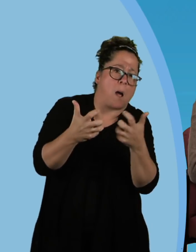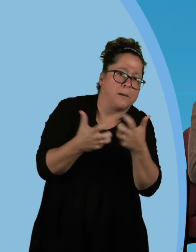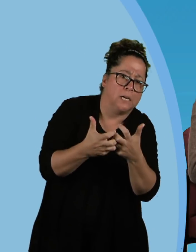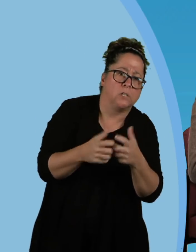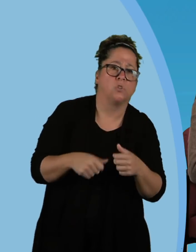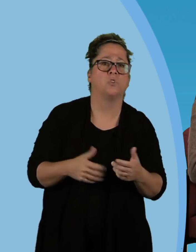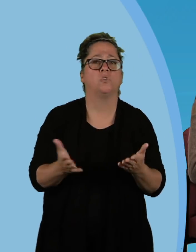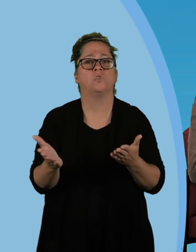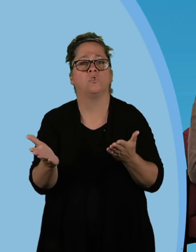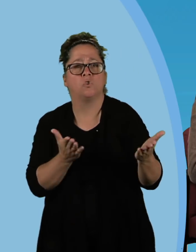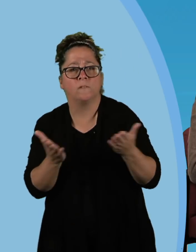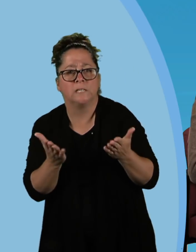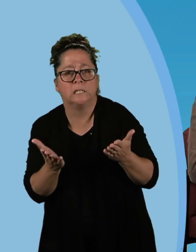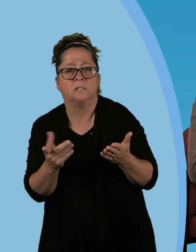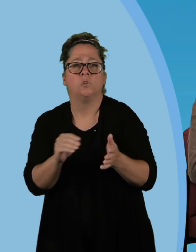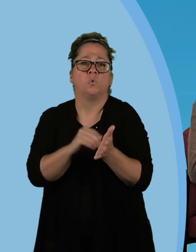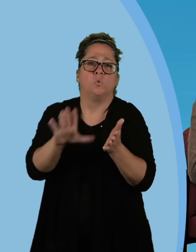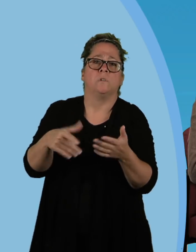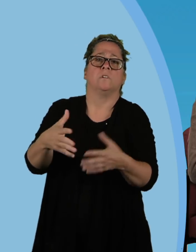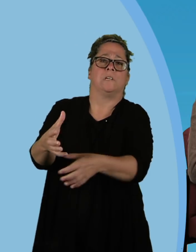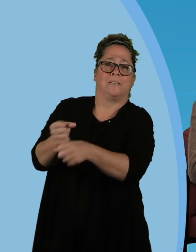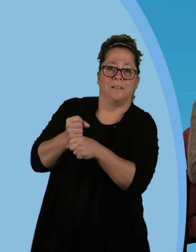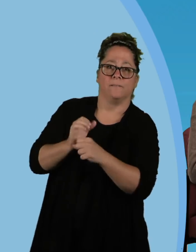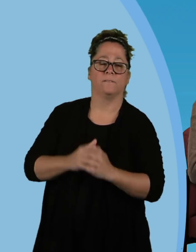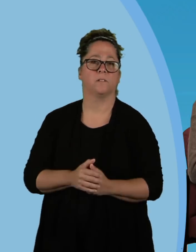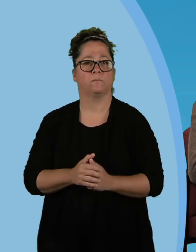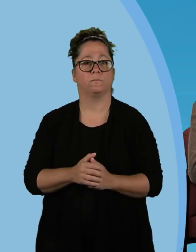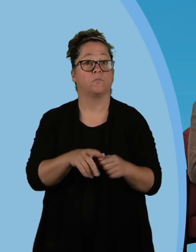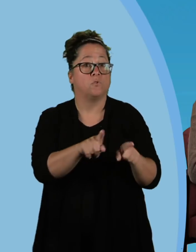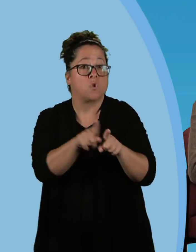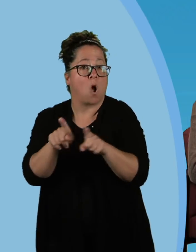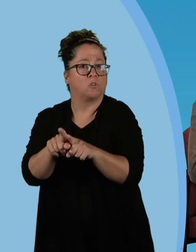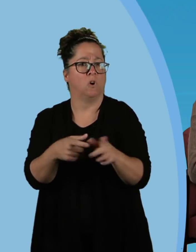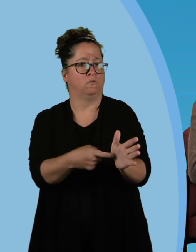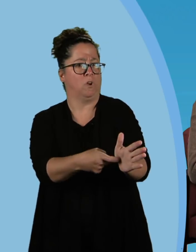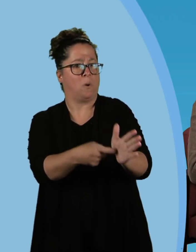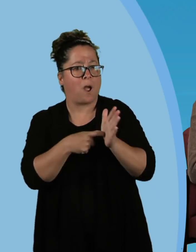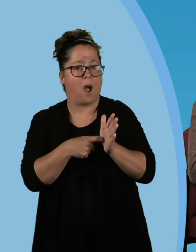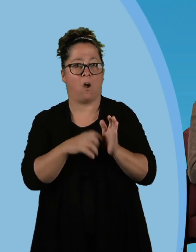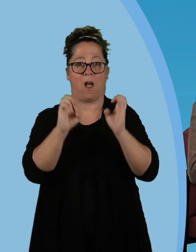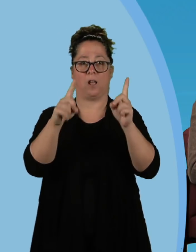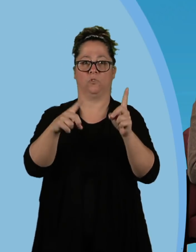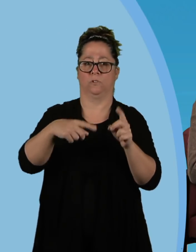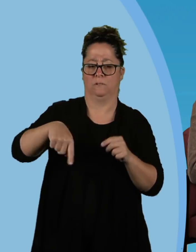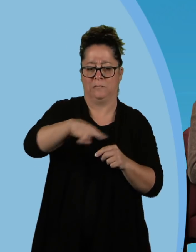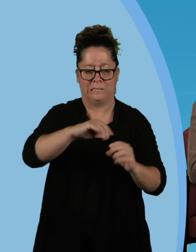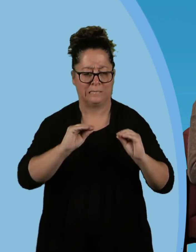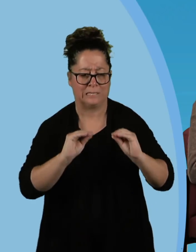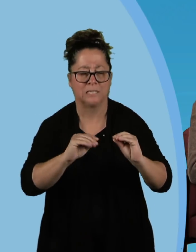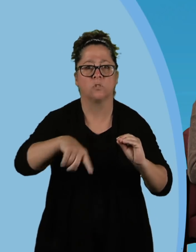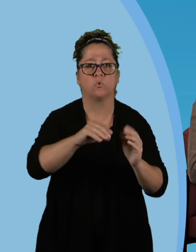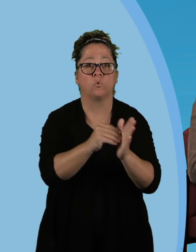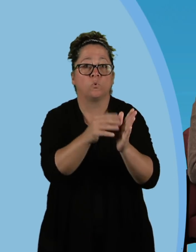this involves an Individualized Education Program, or an IEP, that outlines what kinds of accommodations